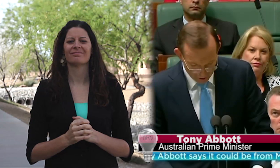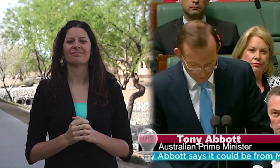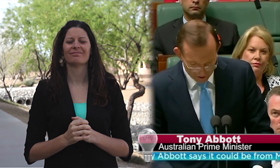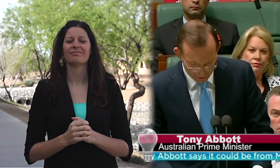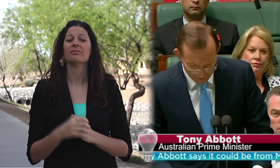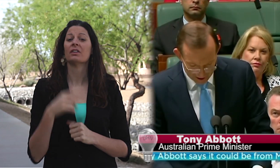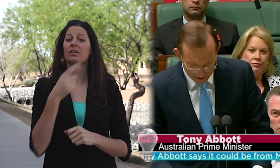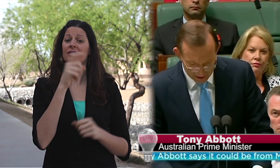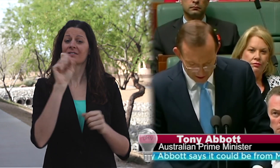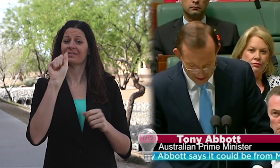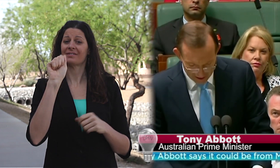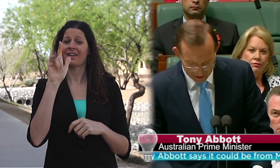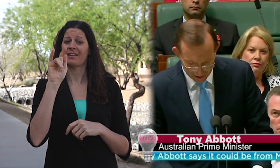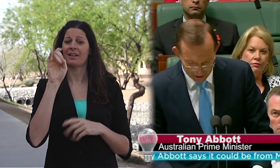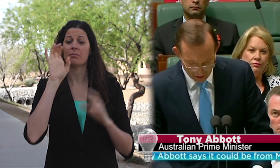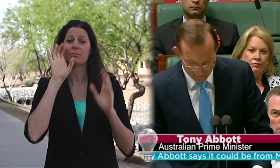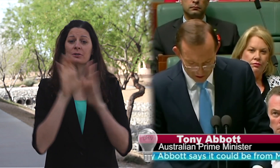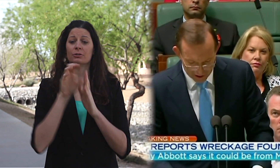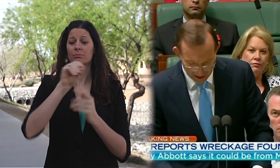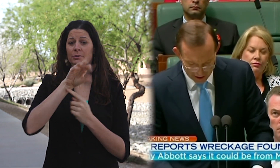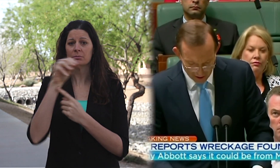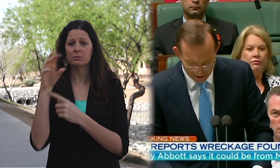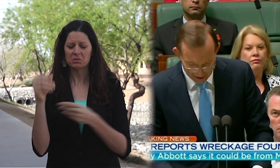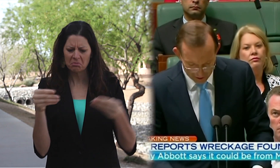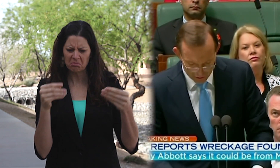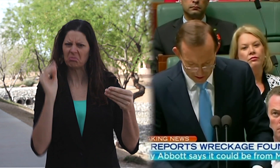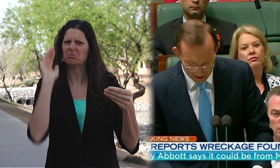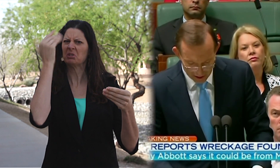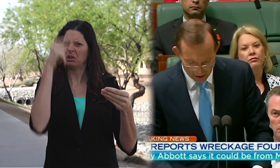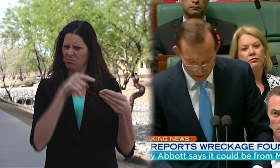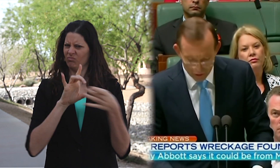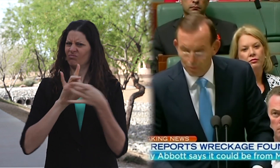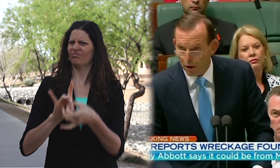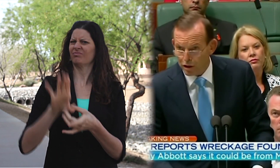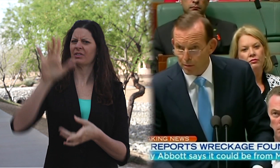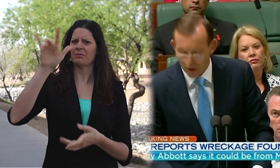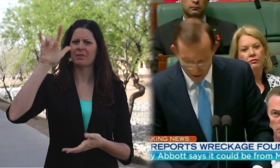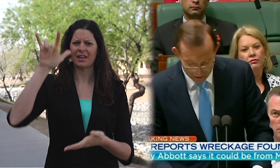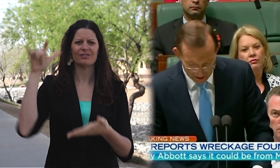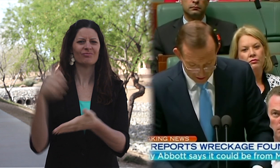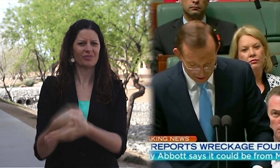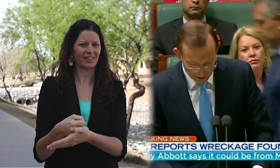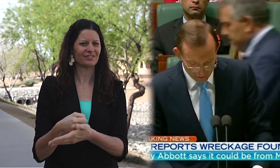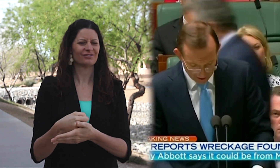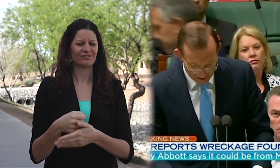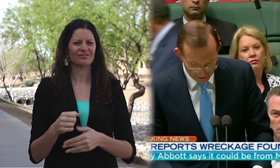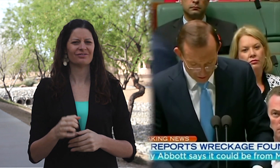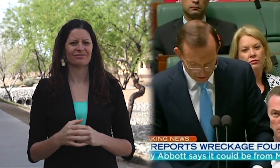FOLLOWING SPECIALIST ANALYSIS OF THIS SATELLITE IMAGERY; 2 POSSIBLE OBJECTS RELATED TO THE